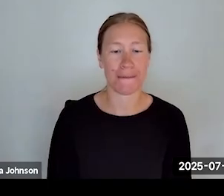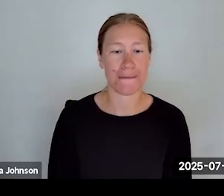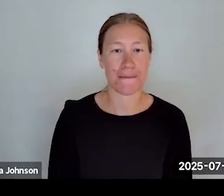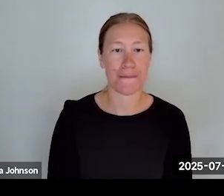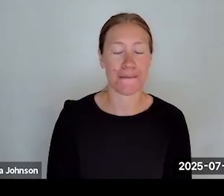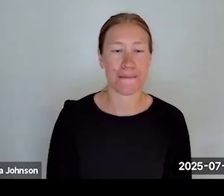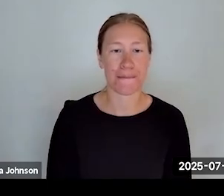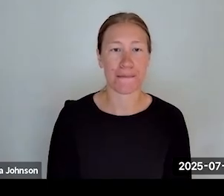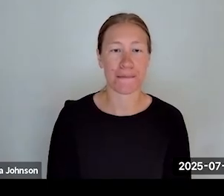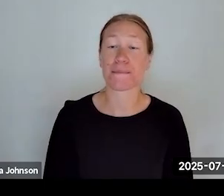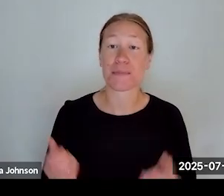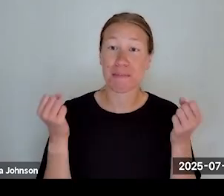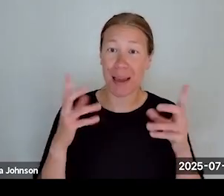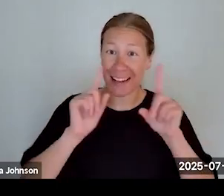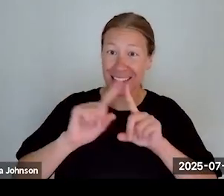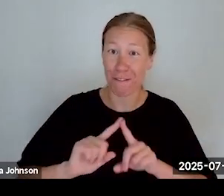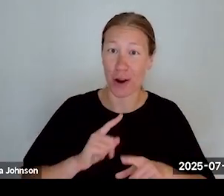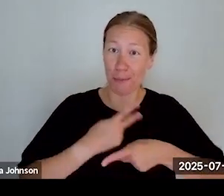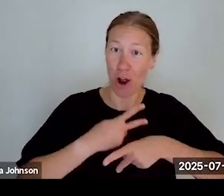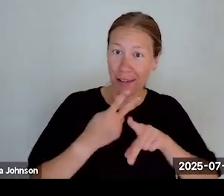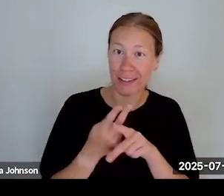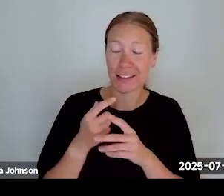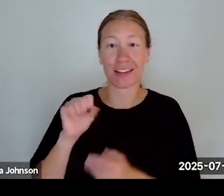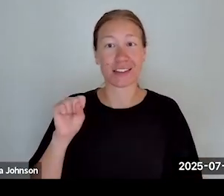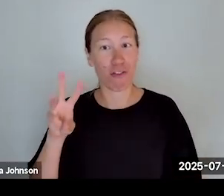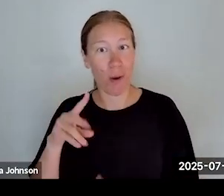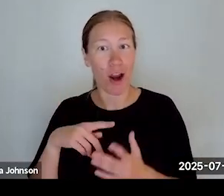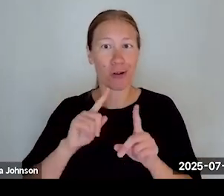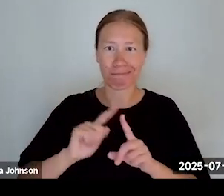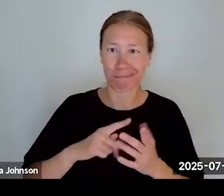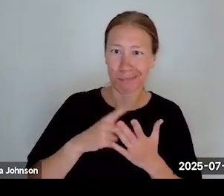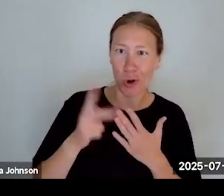There are a multitude of products and software programs available to assist with executive functions